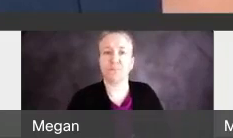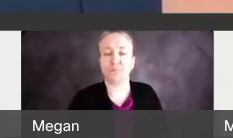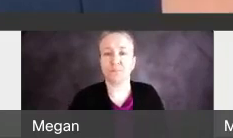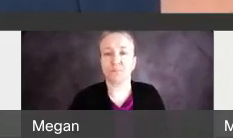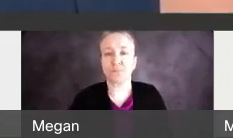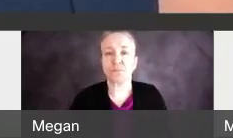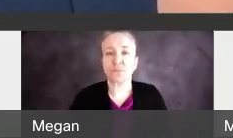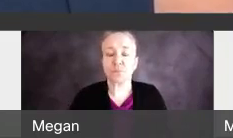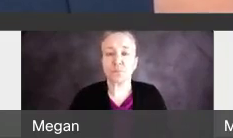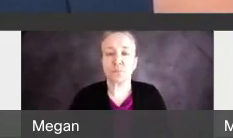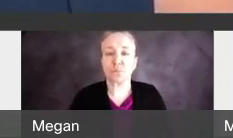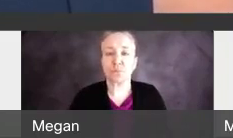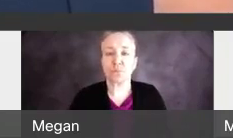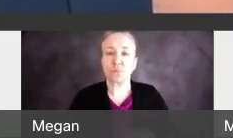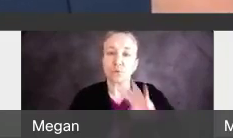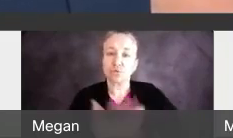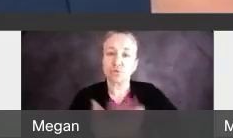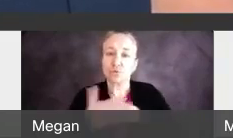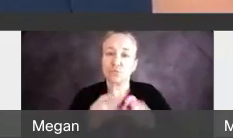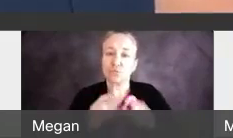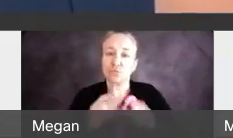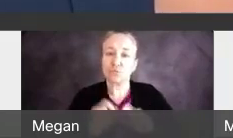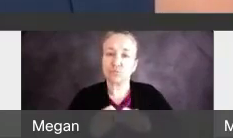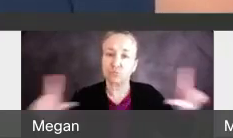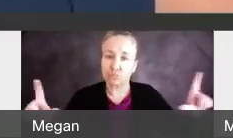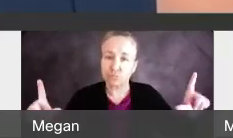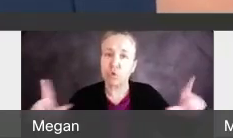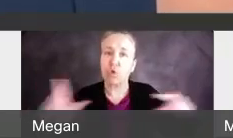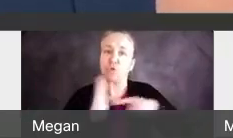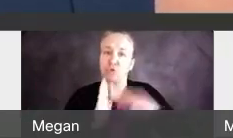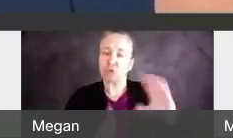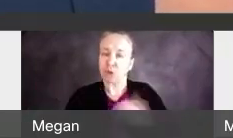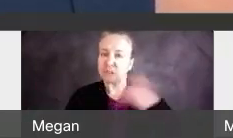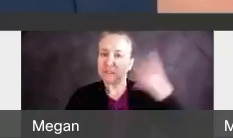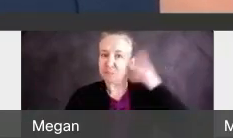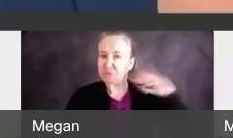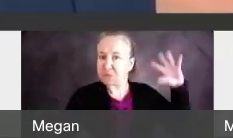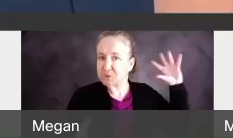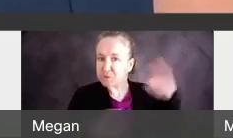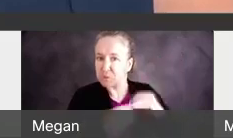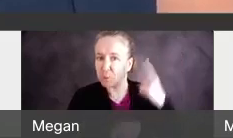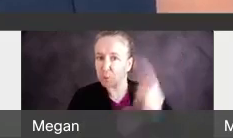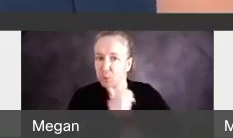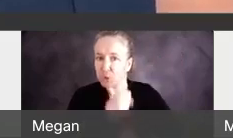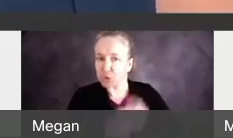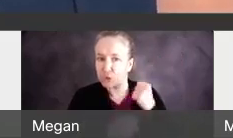This chart shows the journey we have been on for the last year. Let that get up.